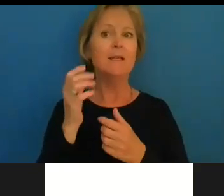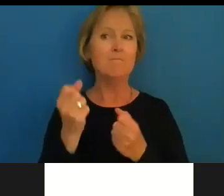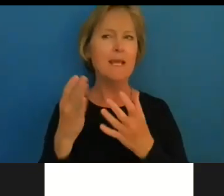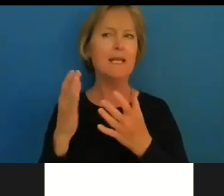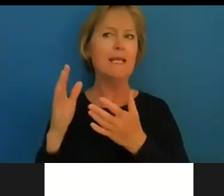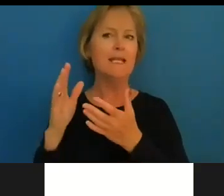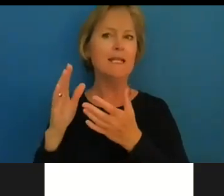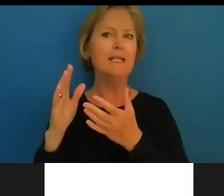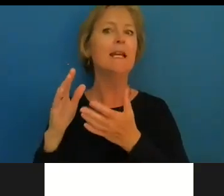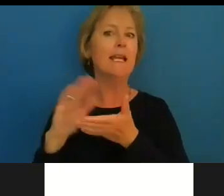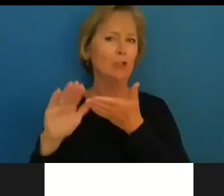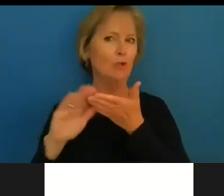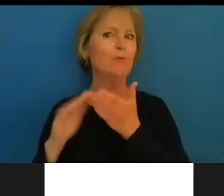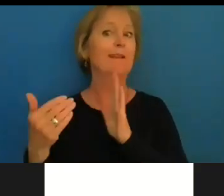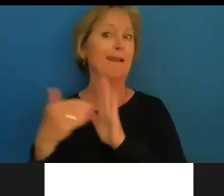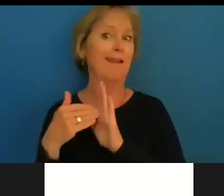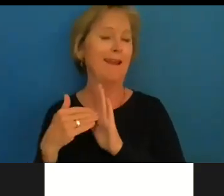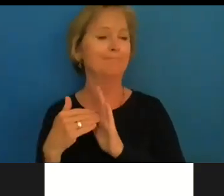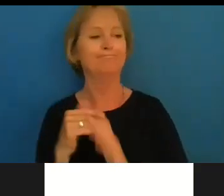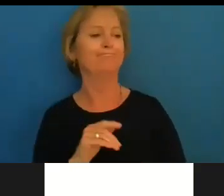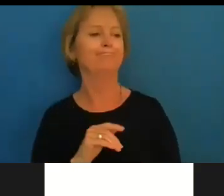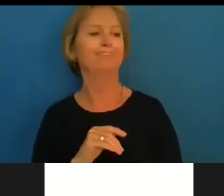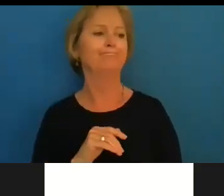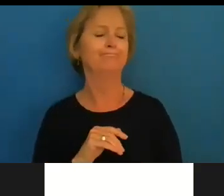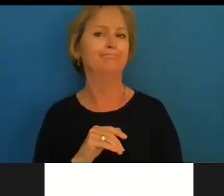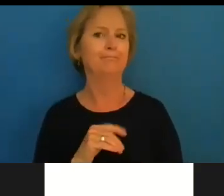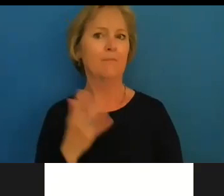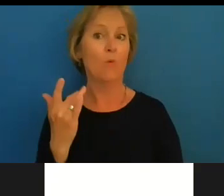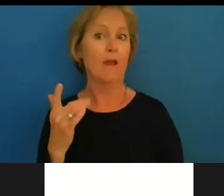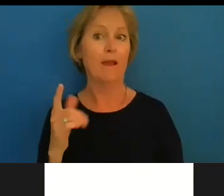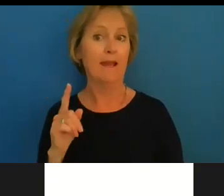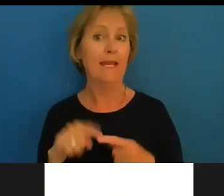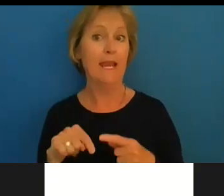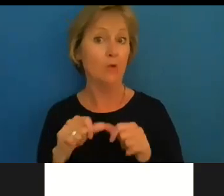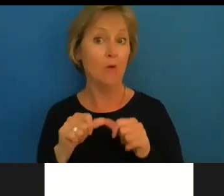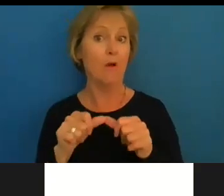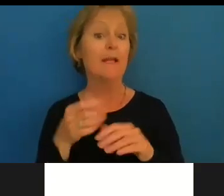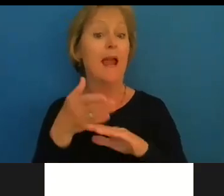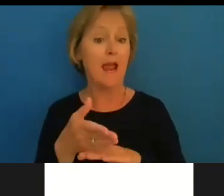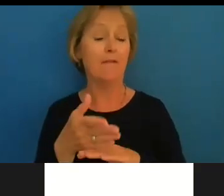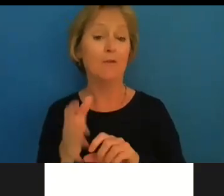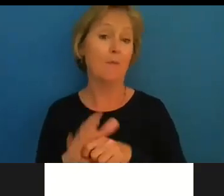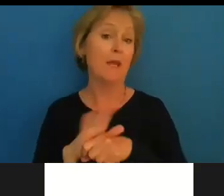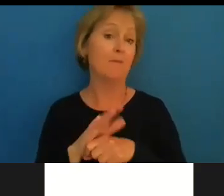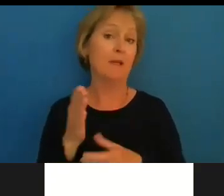made as to why this can't go on after the pandemic.